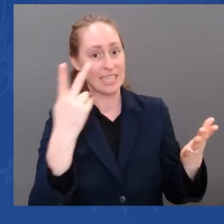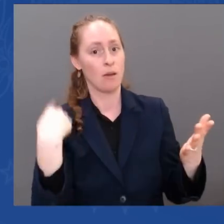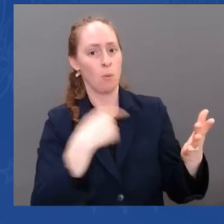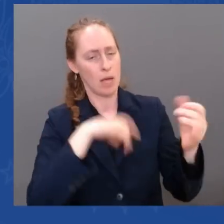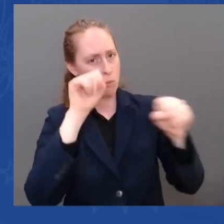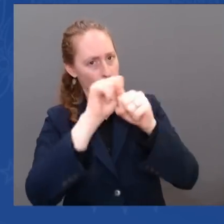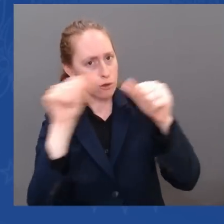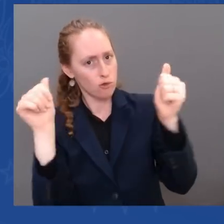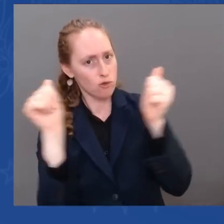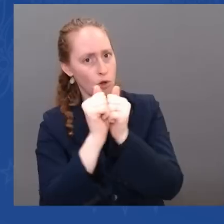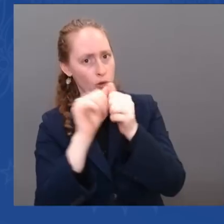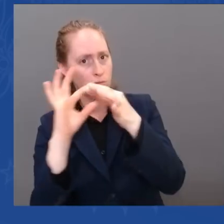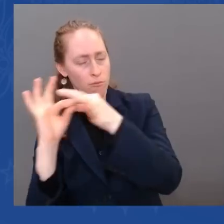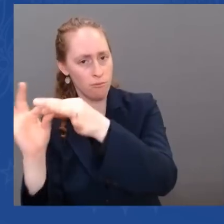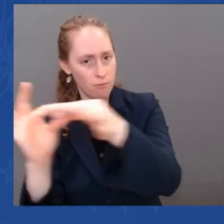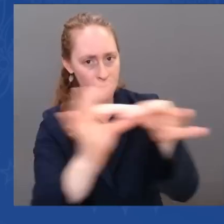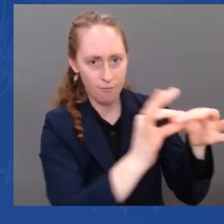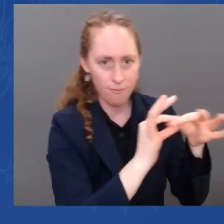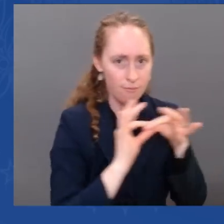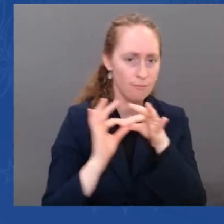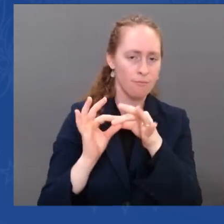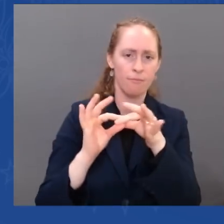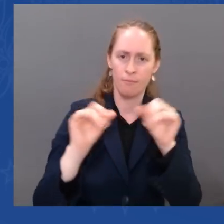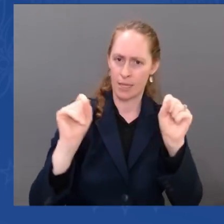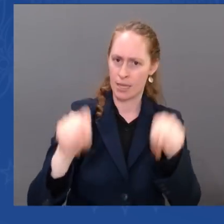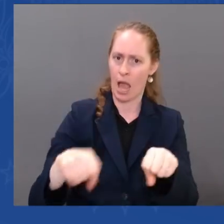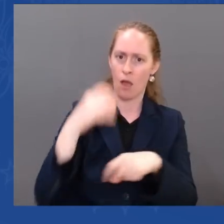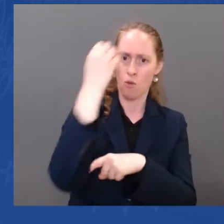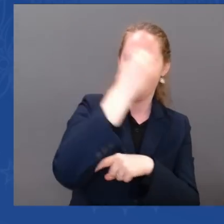to bring down the prices of energy and, in particular, the price of gas.